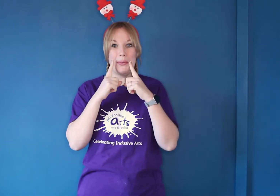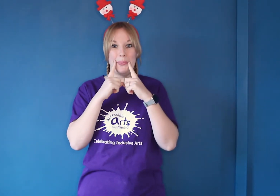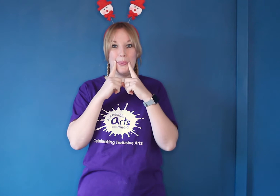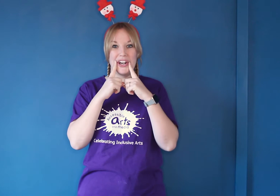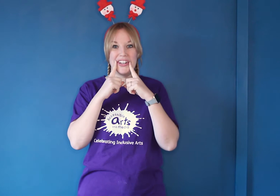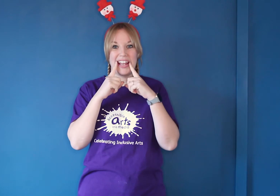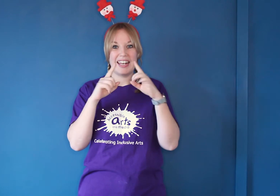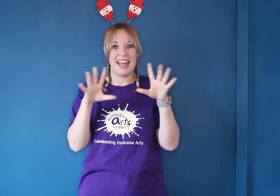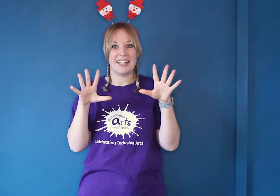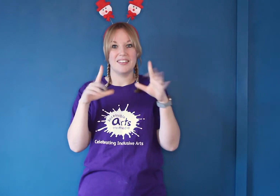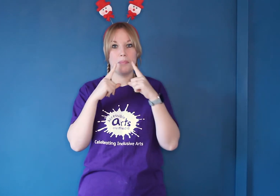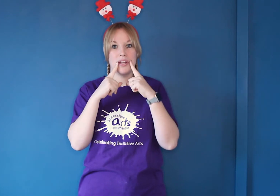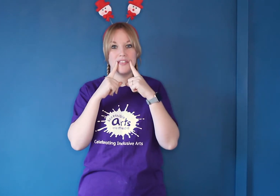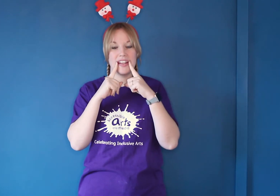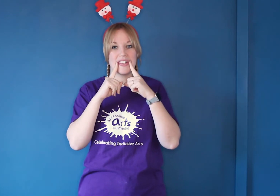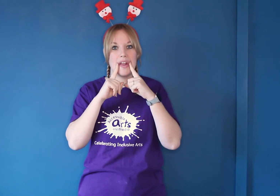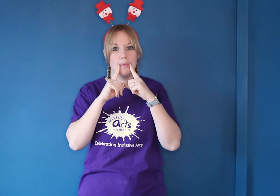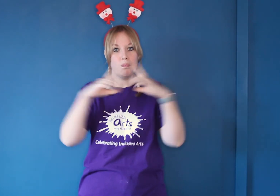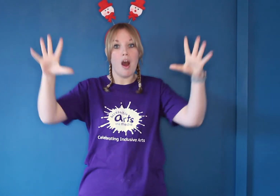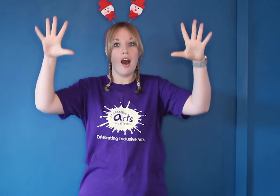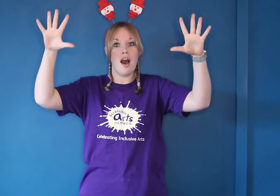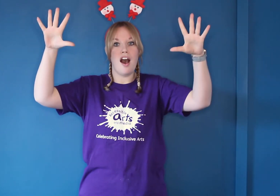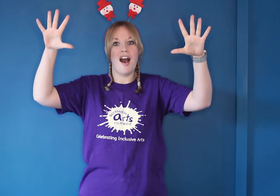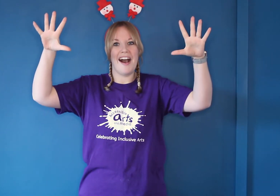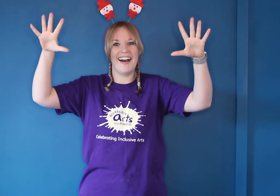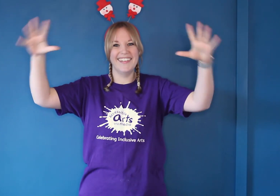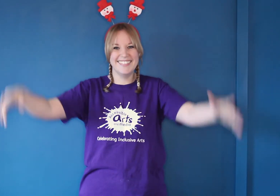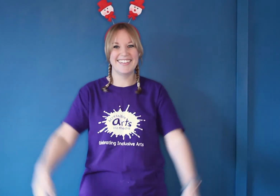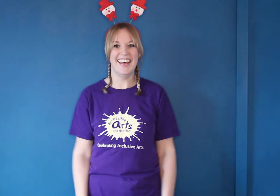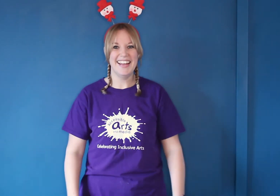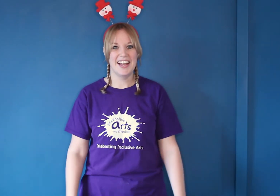Wonderland – pointy fingers and then aaa